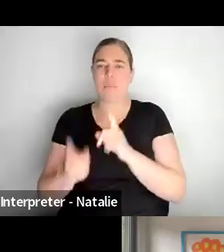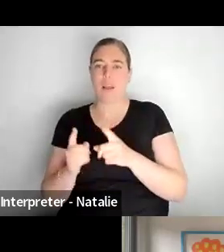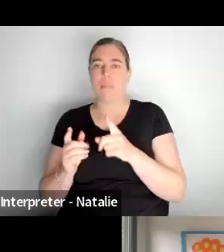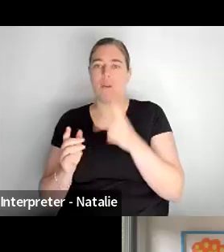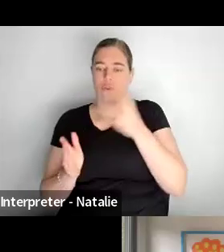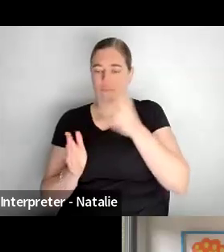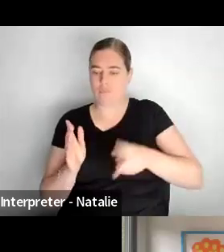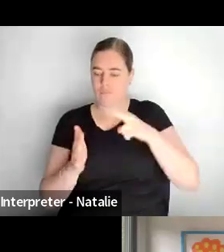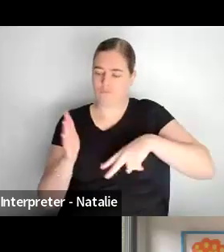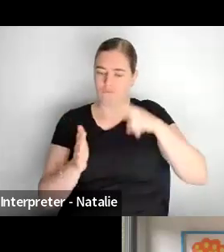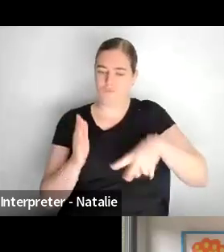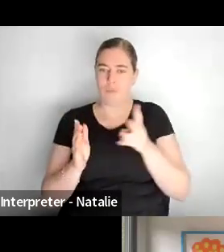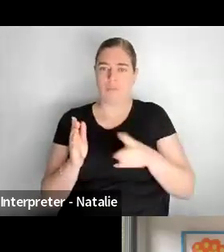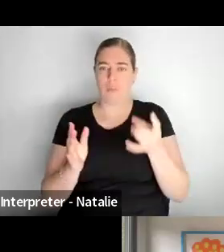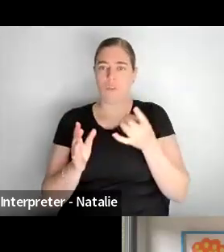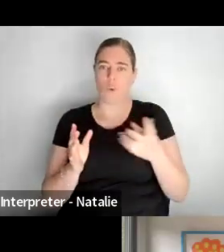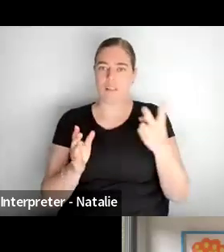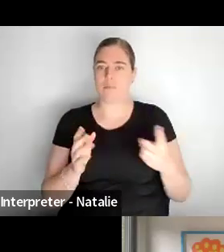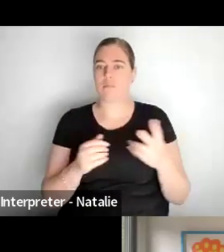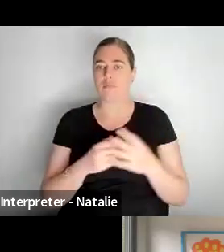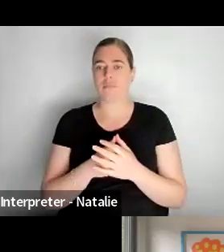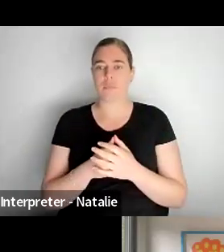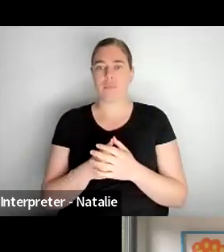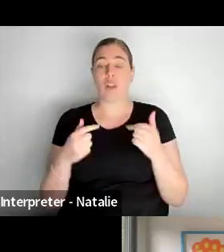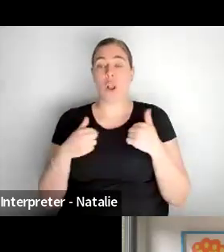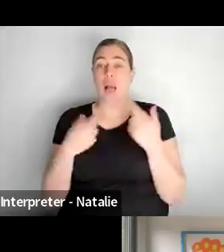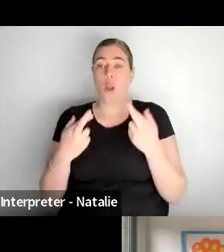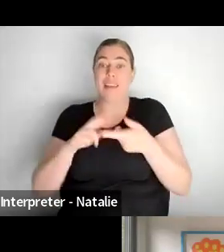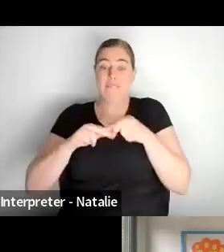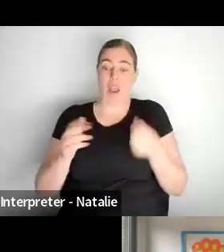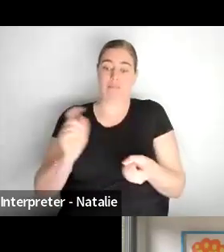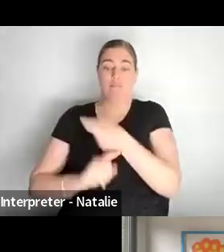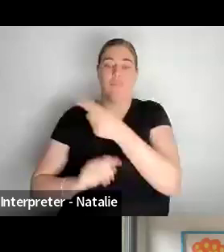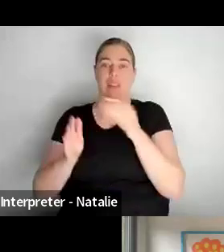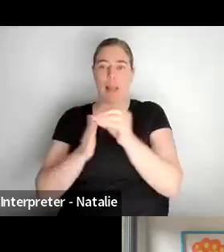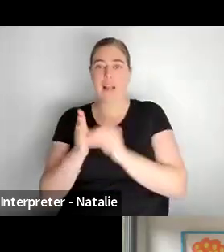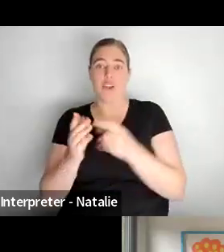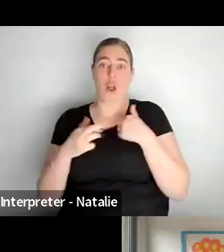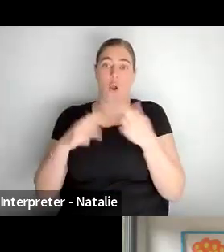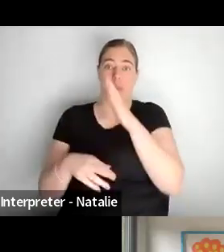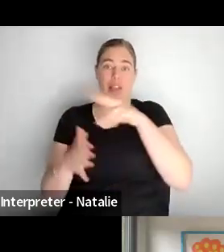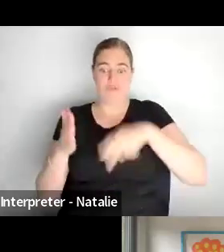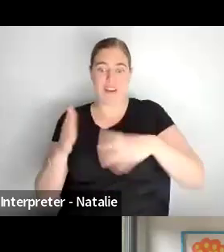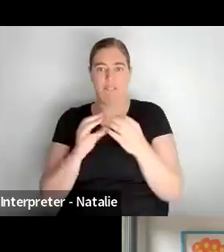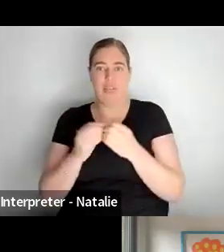because I hope that when I submit an application everyone is reading everything, and because I'm a